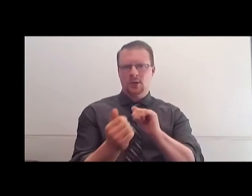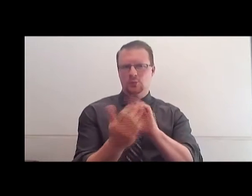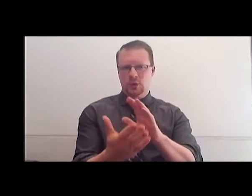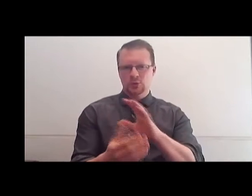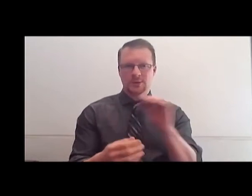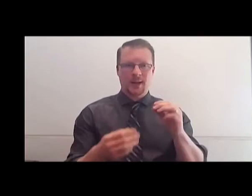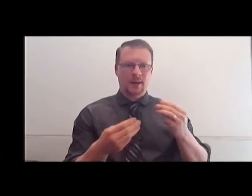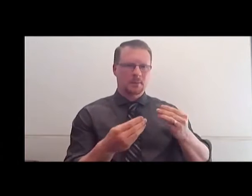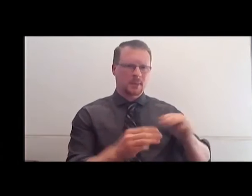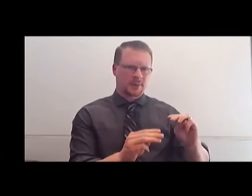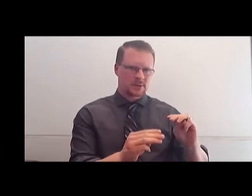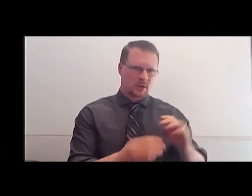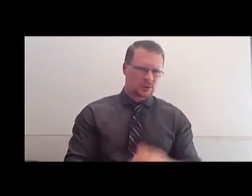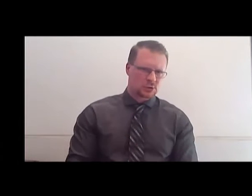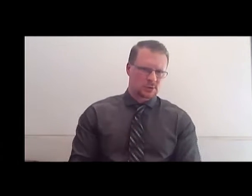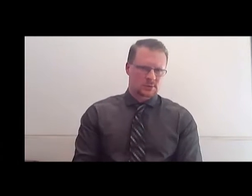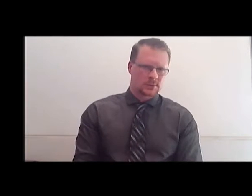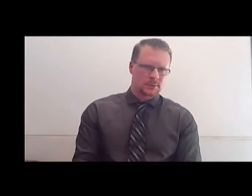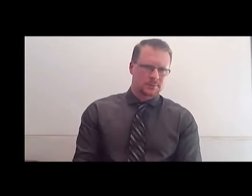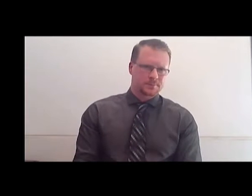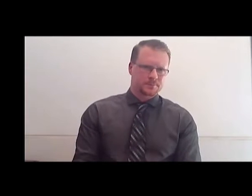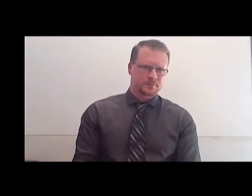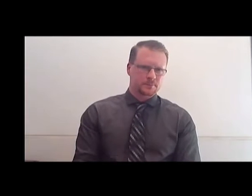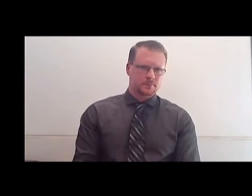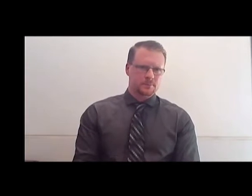and contexts with approaches and methodologies.